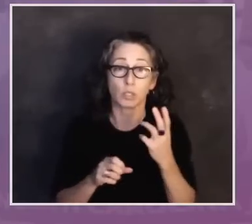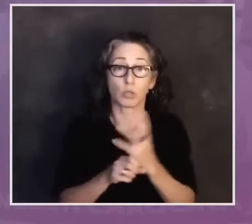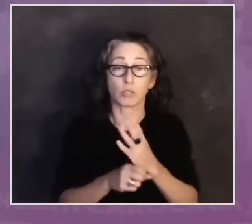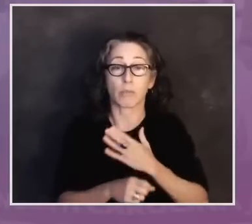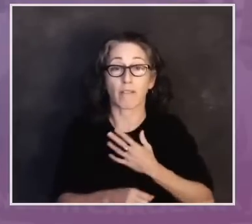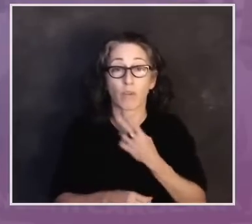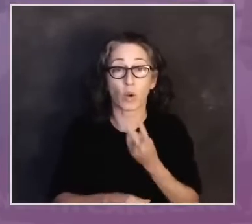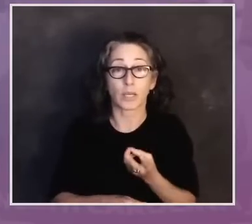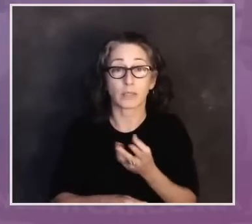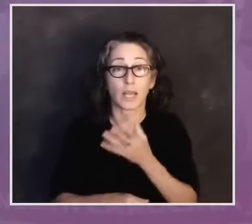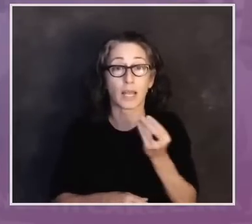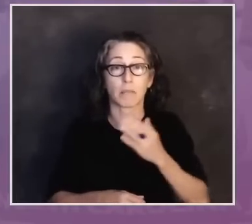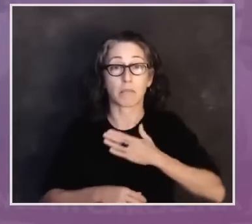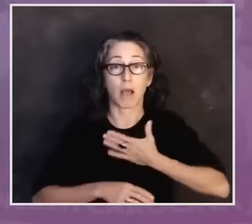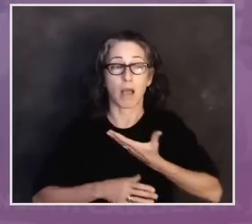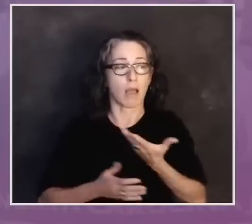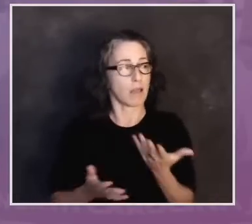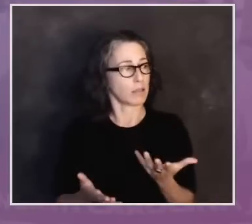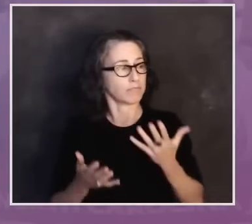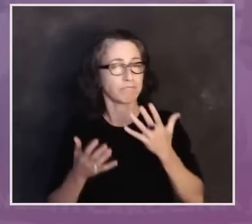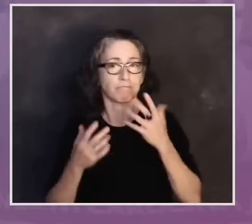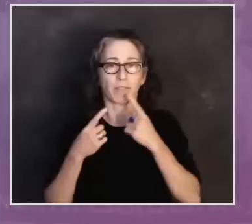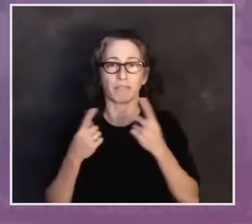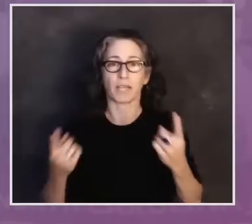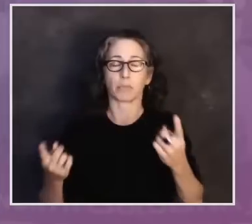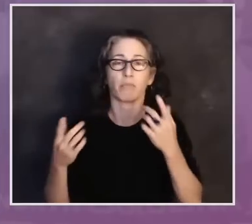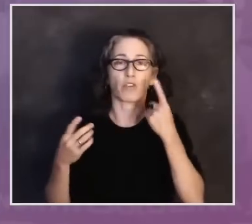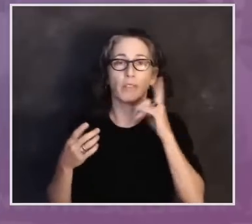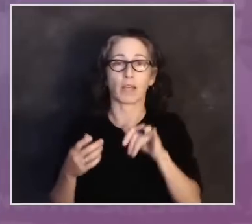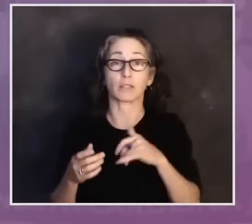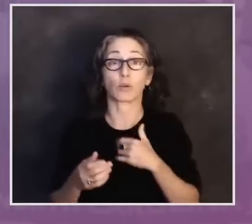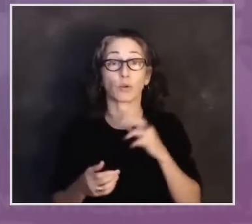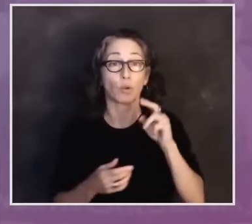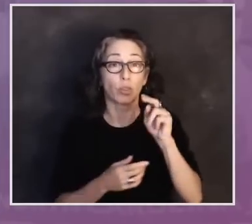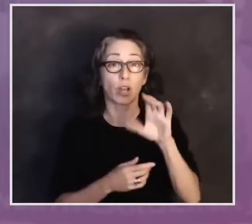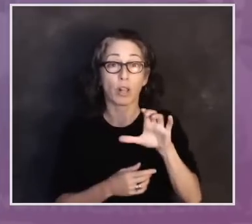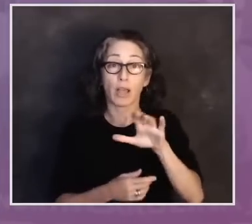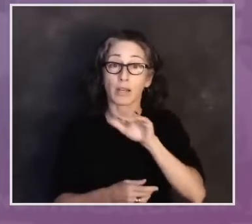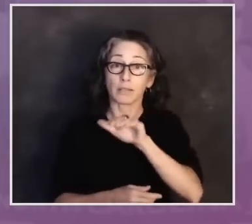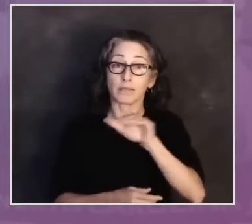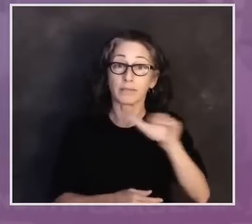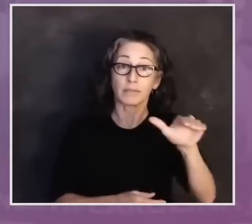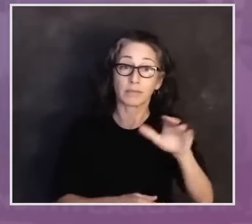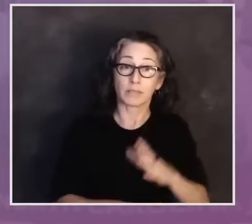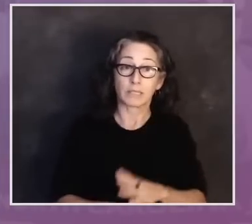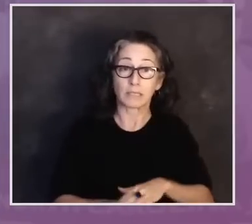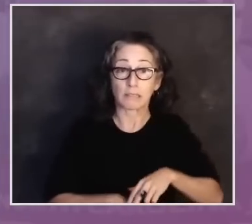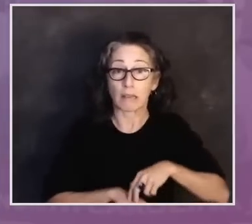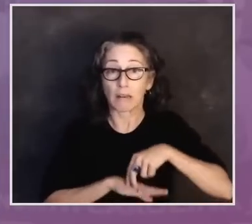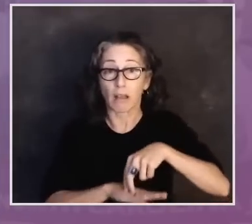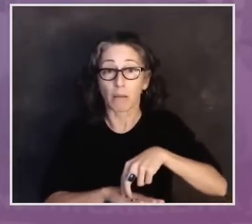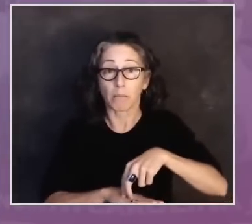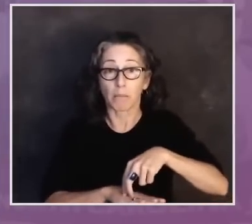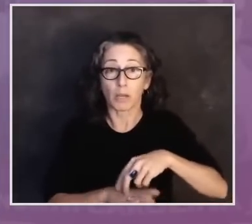REPRESENT AND GET PEOPLE TO GO OUT AND VOTE. USE MY VOICE AND PLATFORM TO